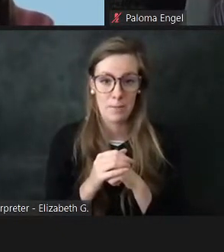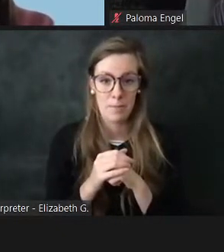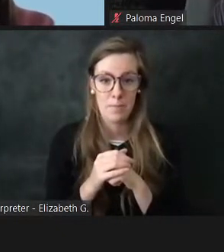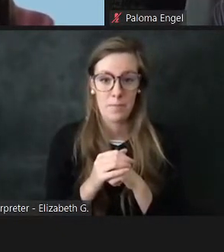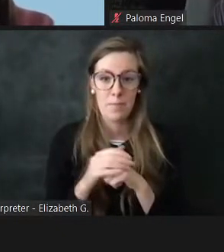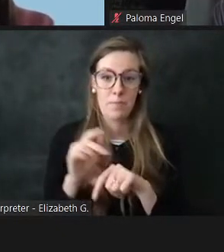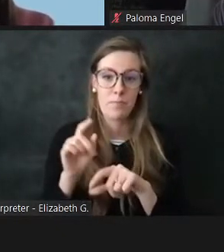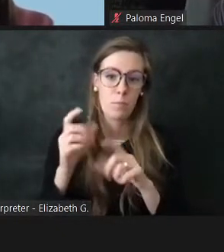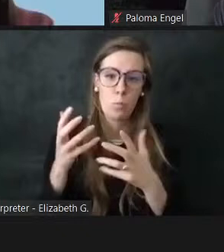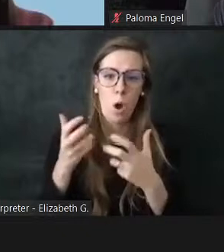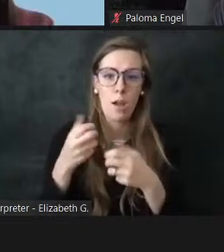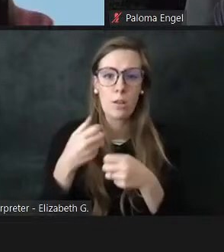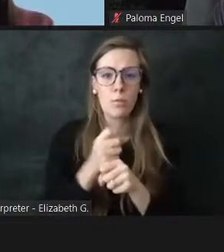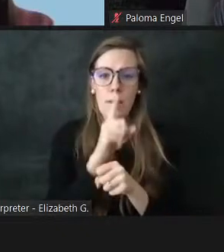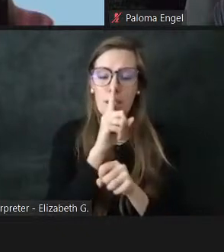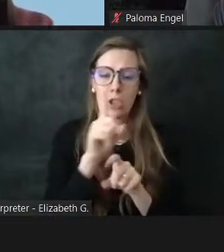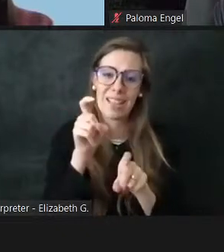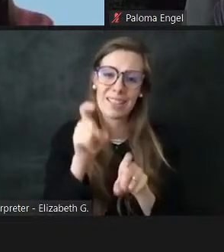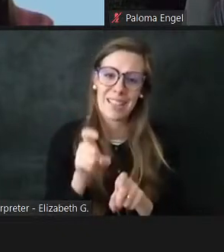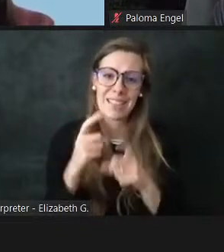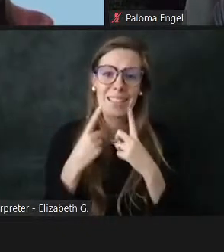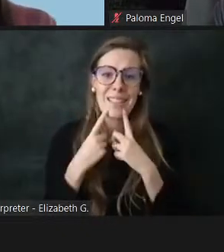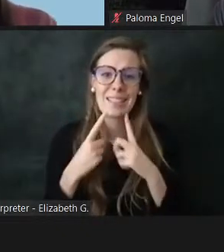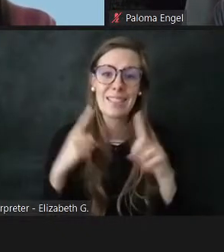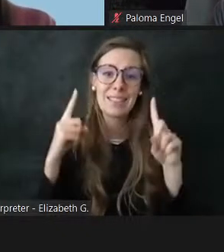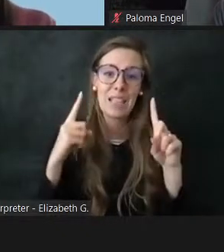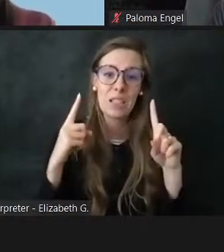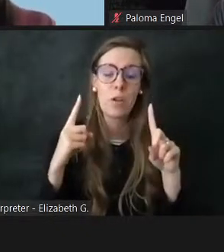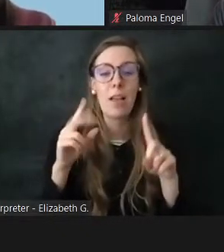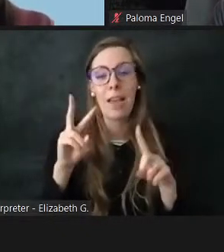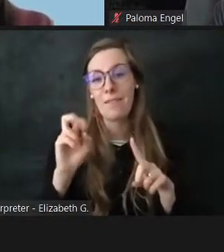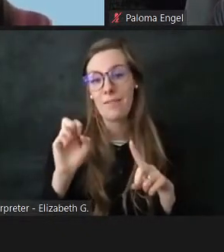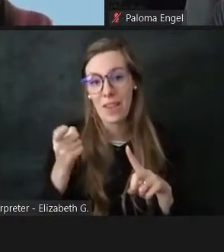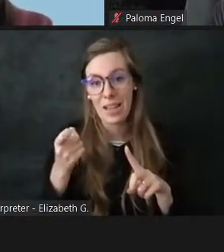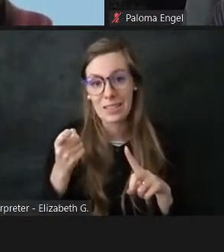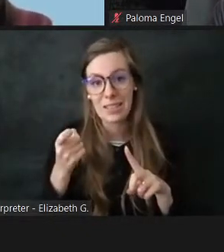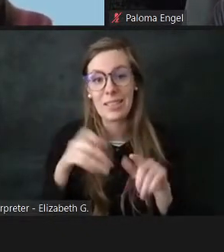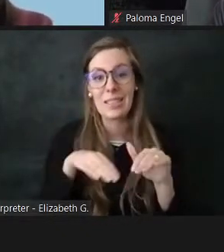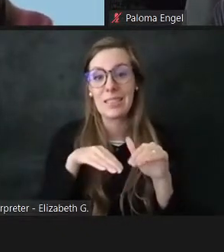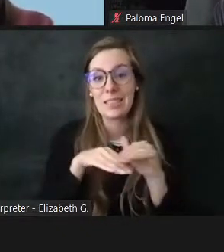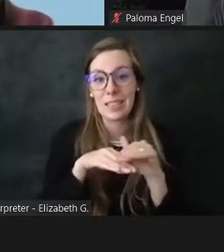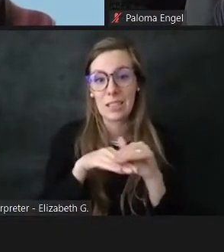accessible and that the vaccines are accessible. The pandemic has not ended, the people